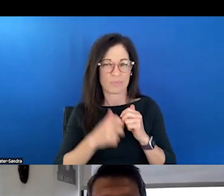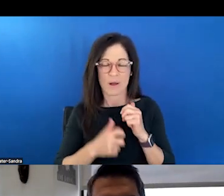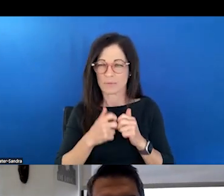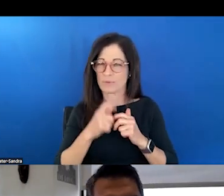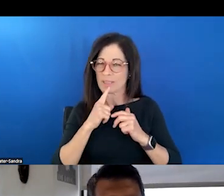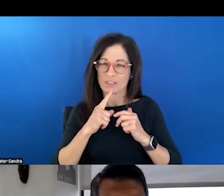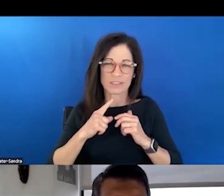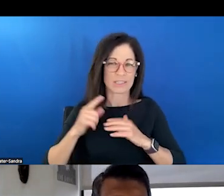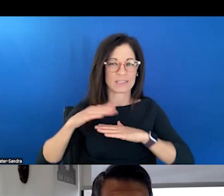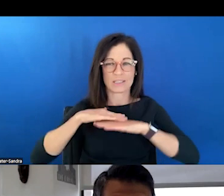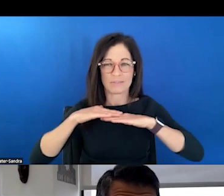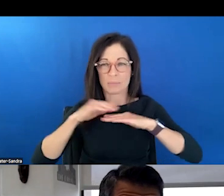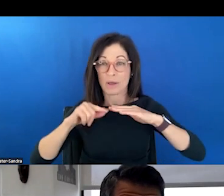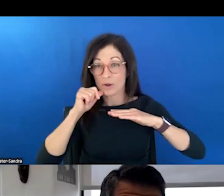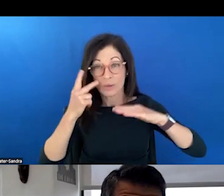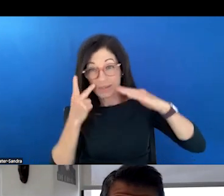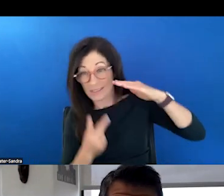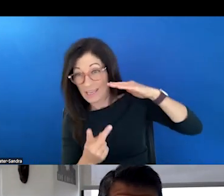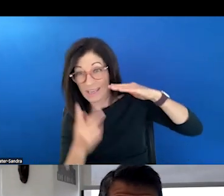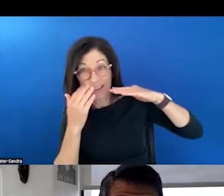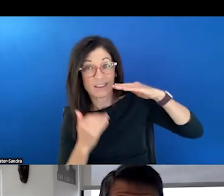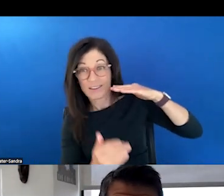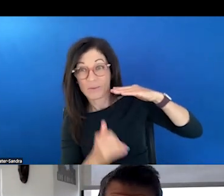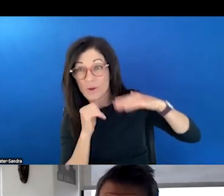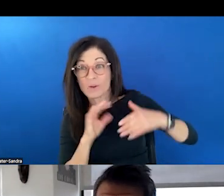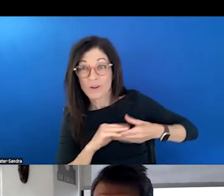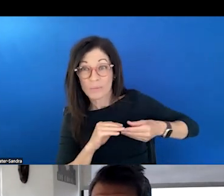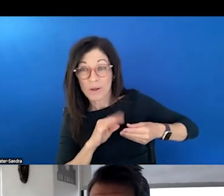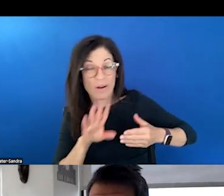WHAT WE DON'T SEE AND TALK ABOUT IS ALL OF THE OTHER PEOPLE WHAT